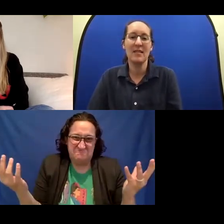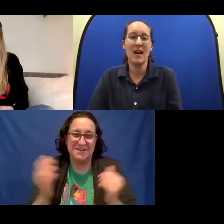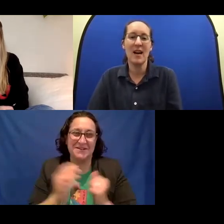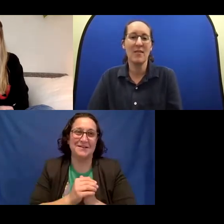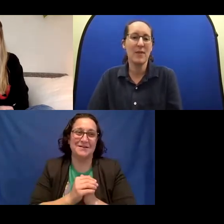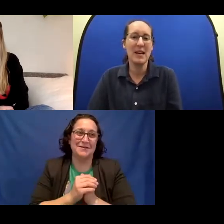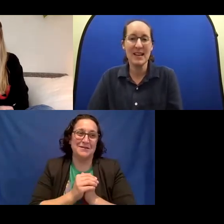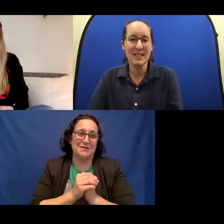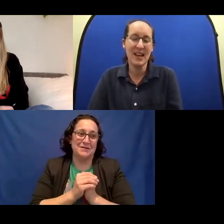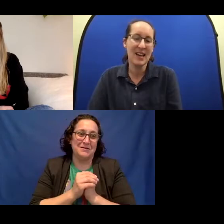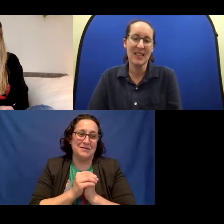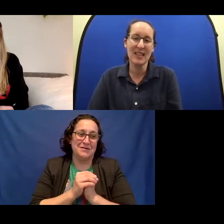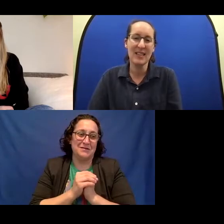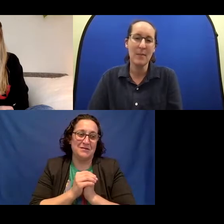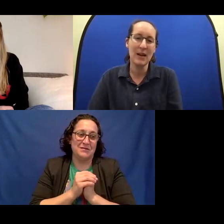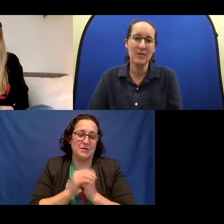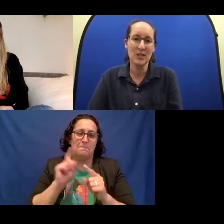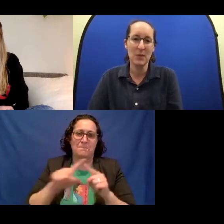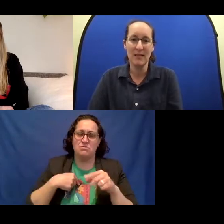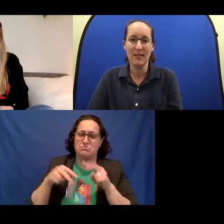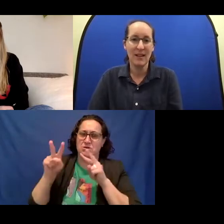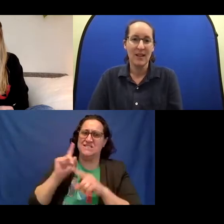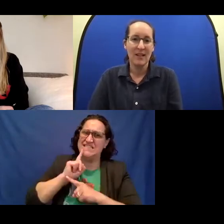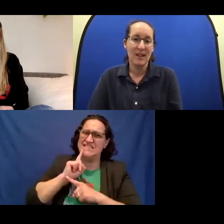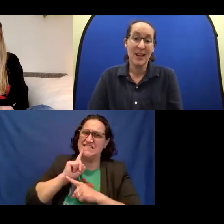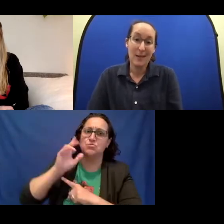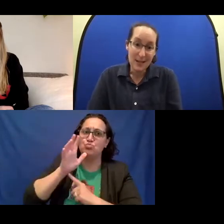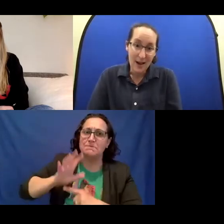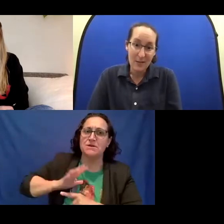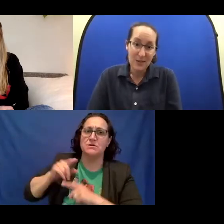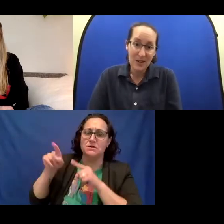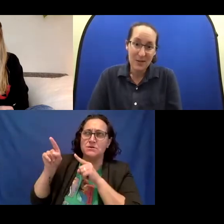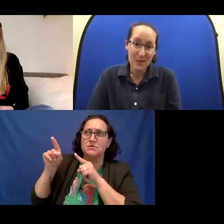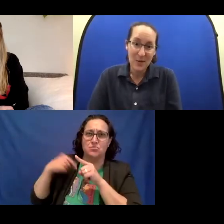feminist, I think that might have just been a sign of the times when I was growing up.